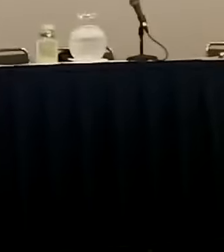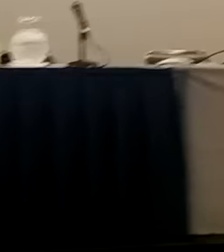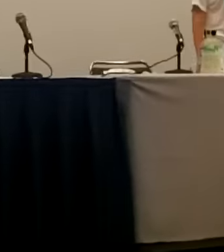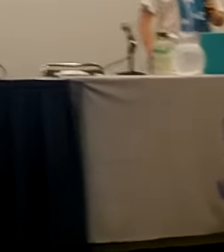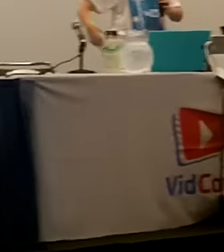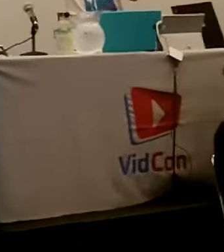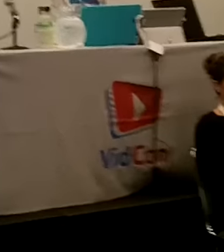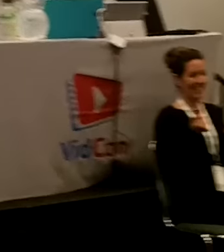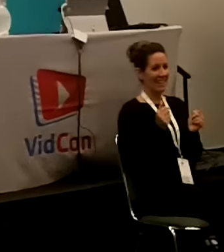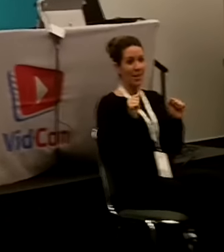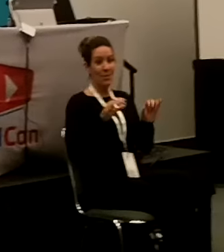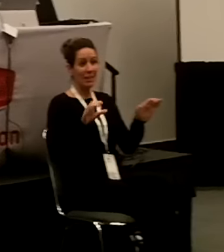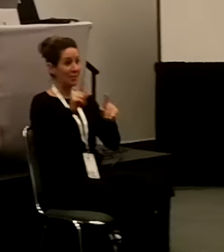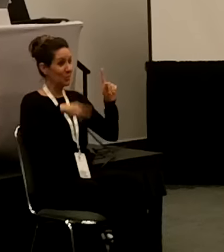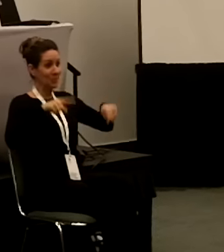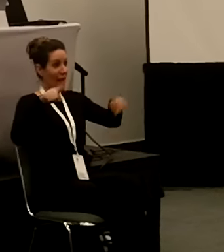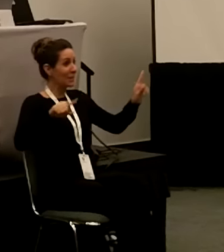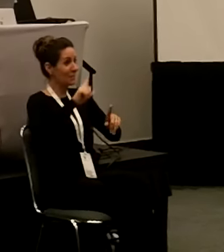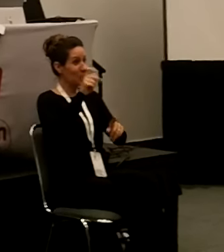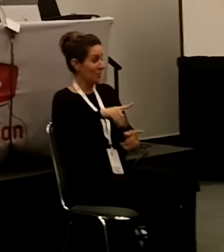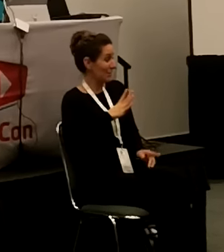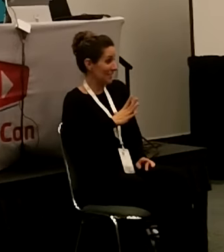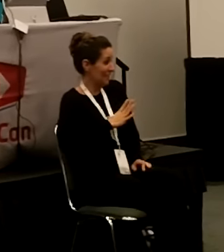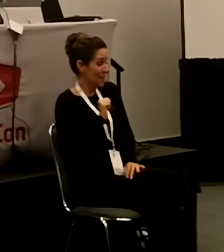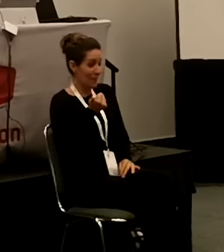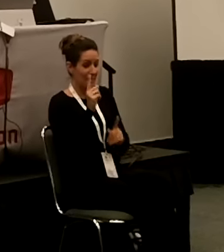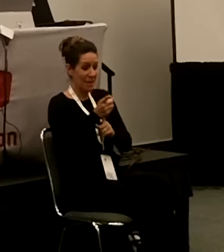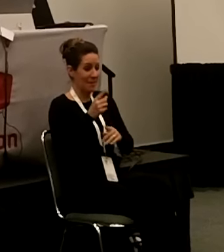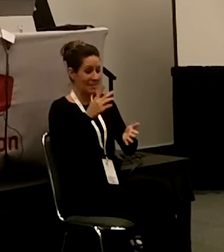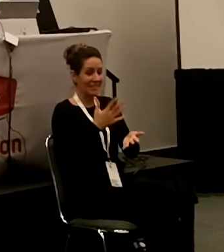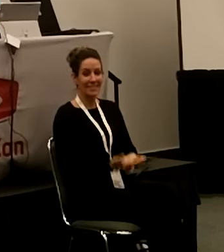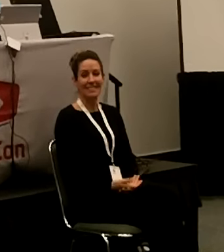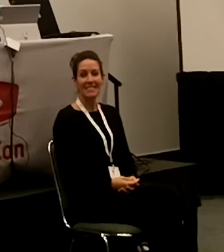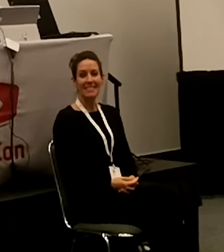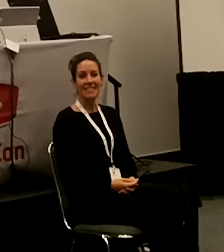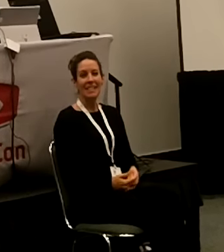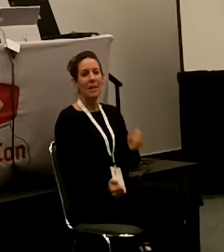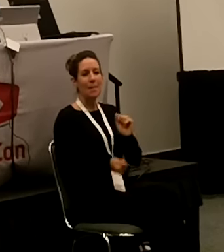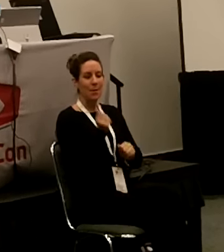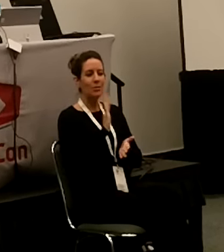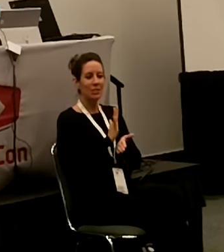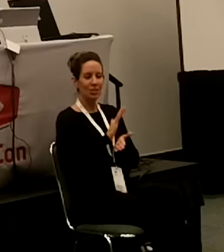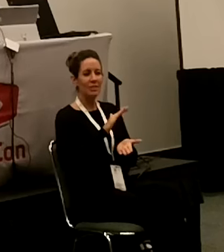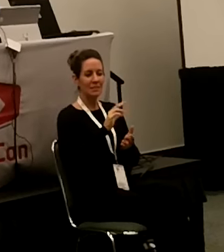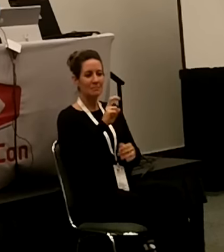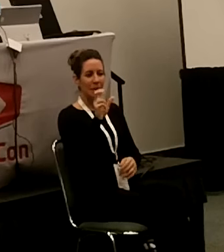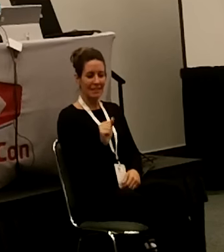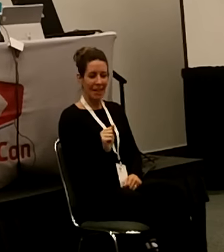Yeah, we can do random questions! We got 10 minutes to kill. Mostly cheese pizza.